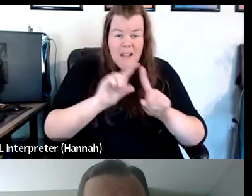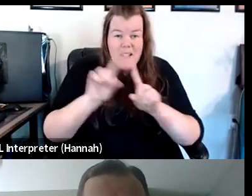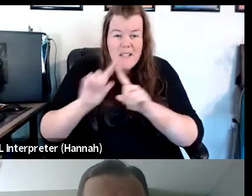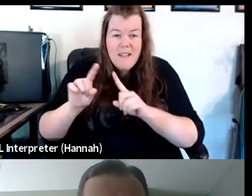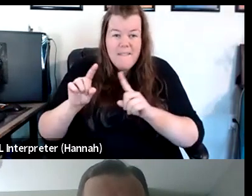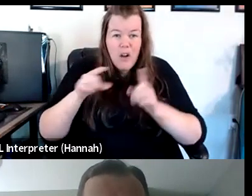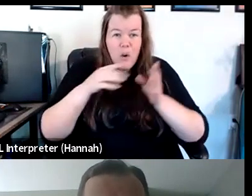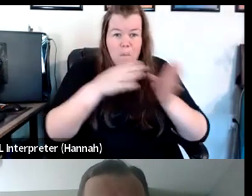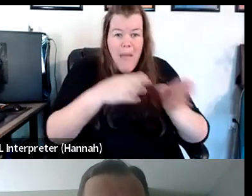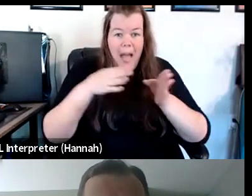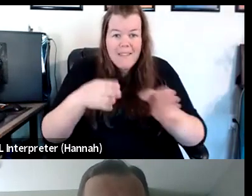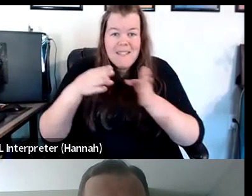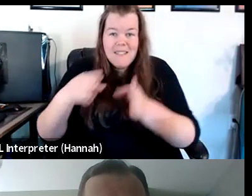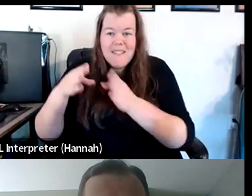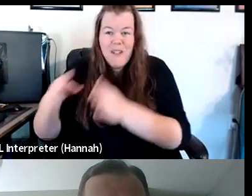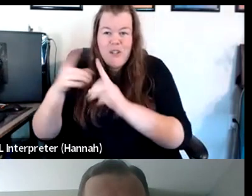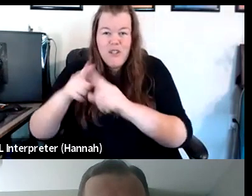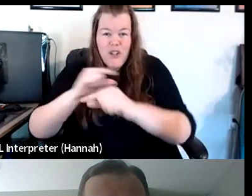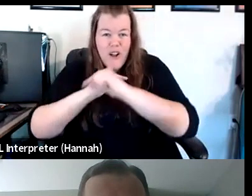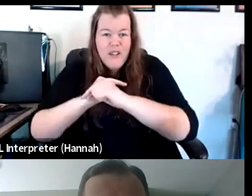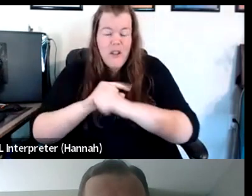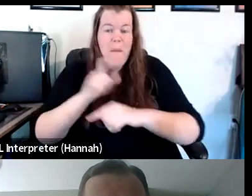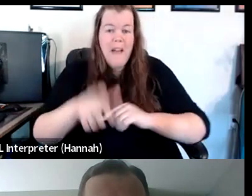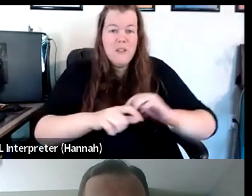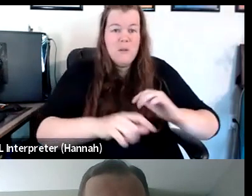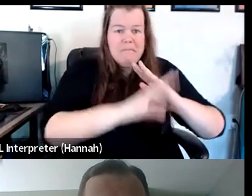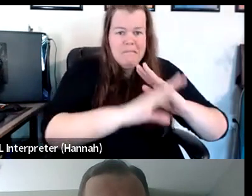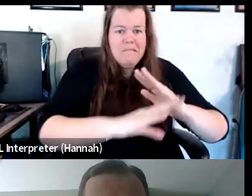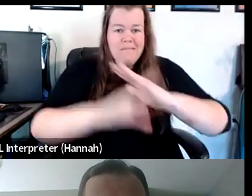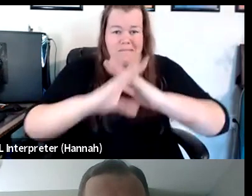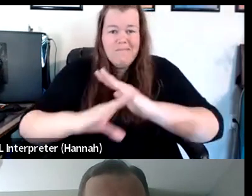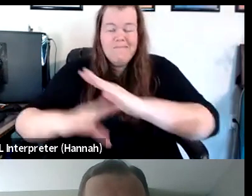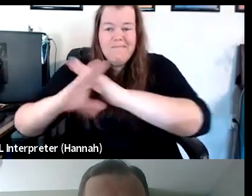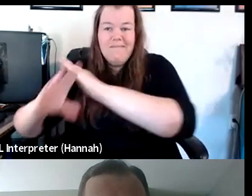those off at the pass is going to take everyone um you know really getting the word out there